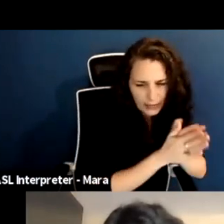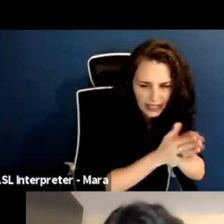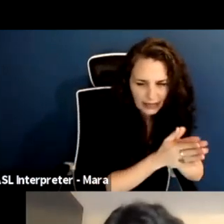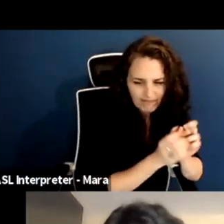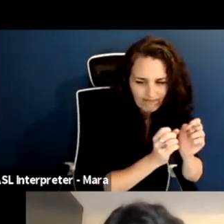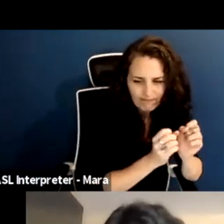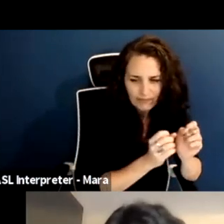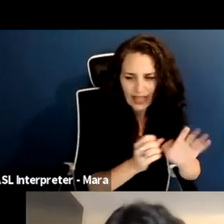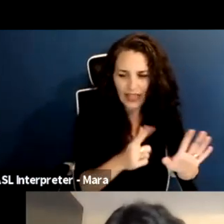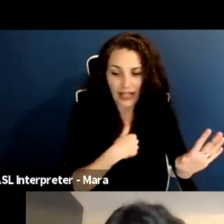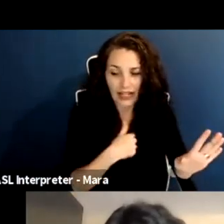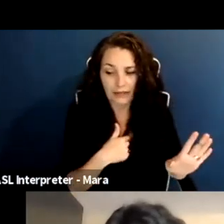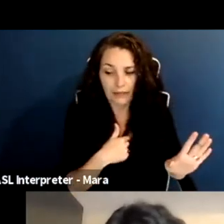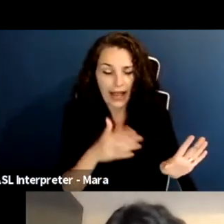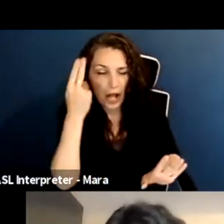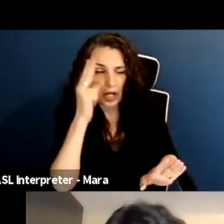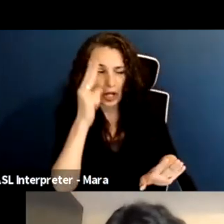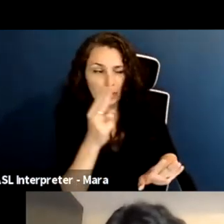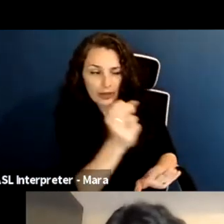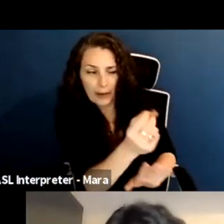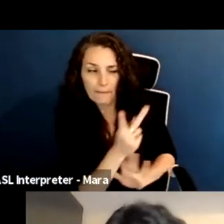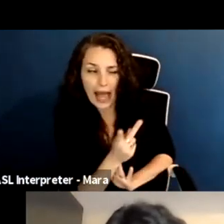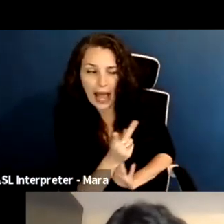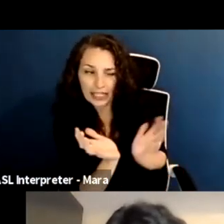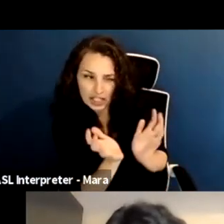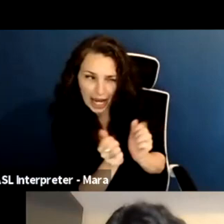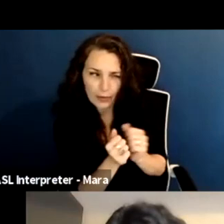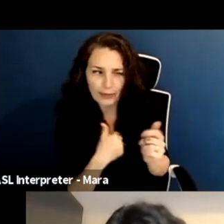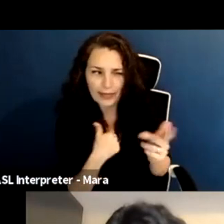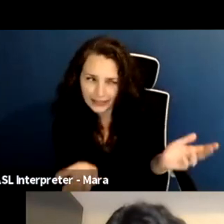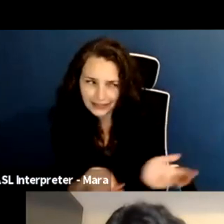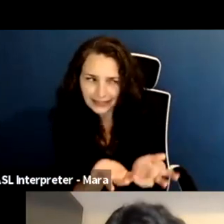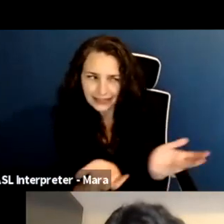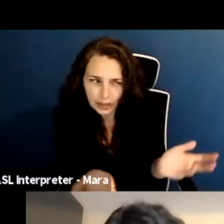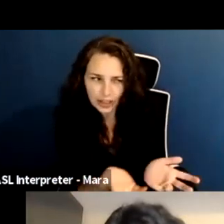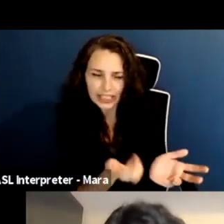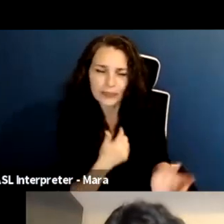And finally he sat me down and he said,